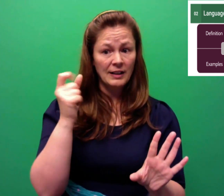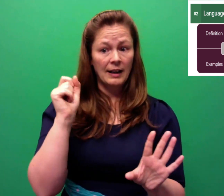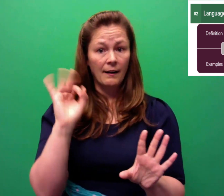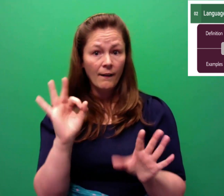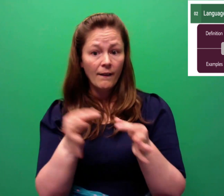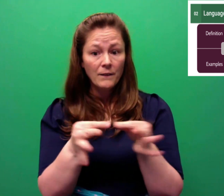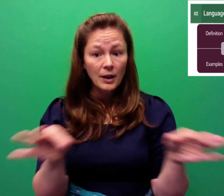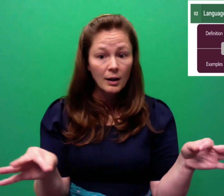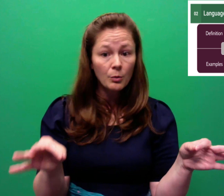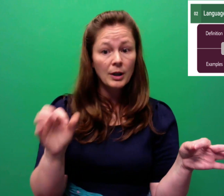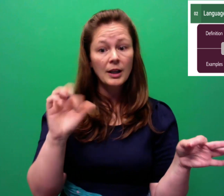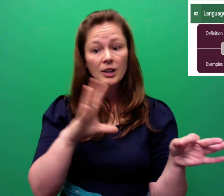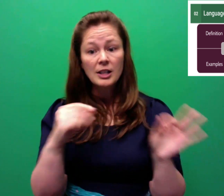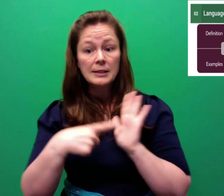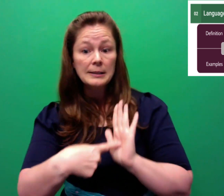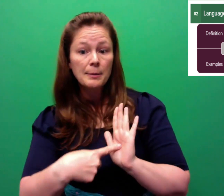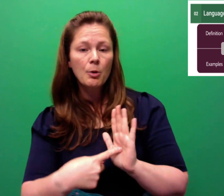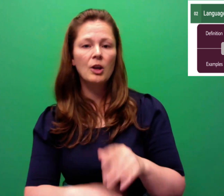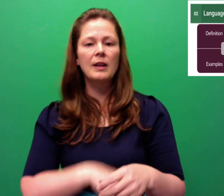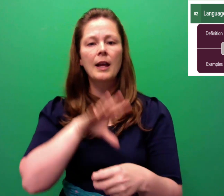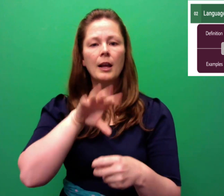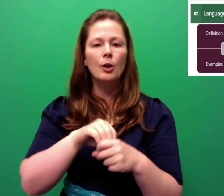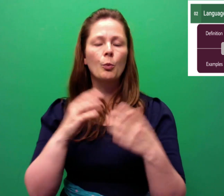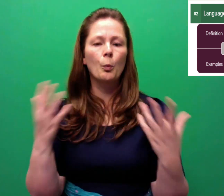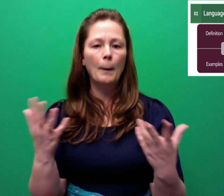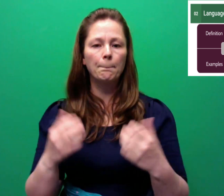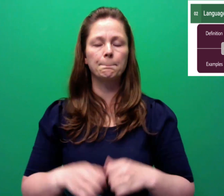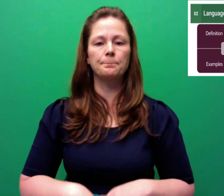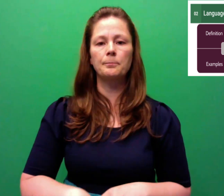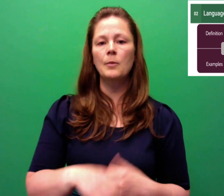Strategies to promote clear understanding of language and symbols